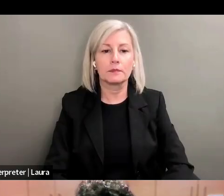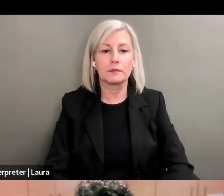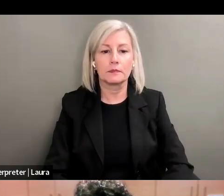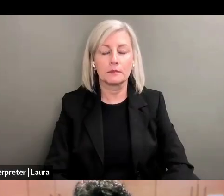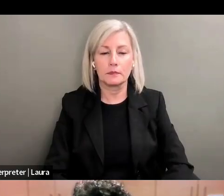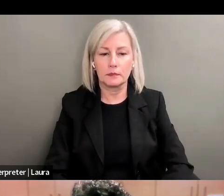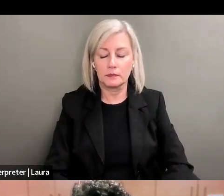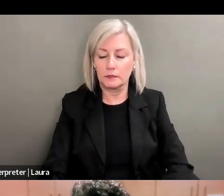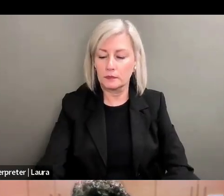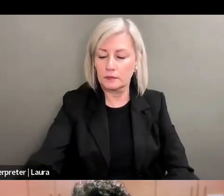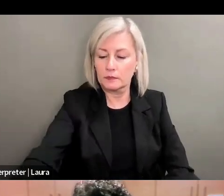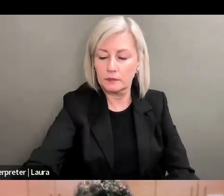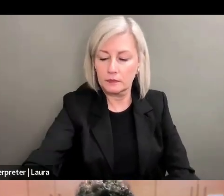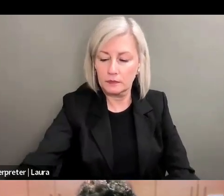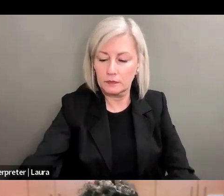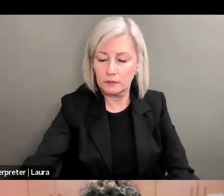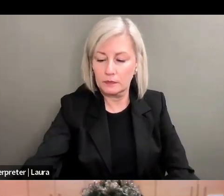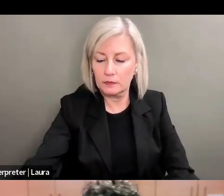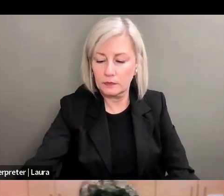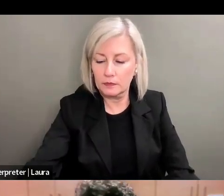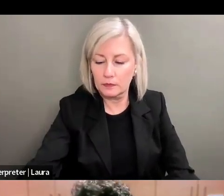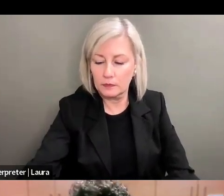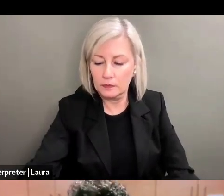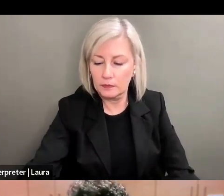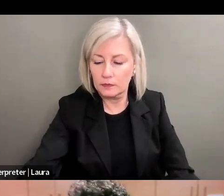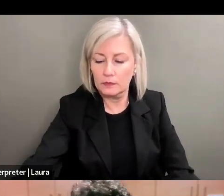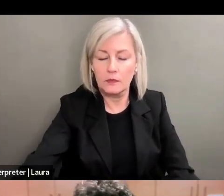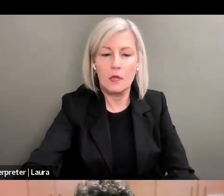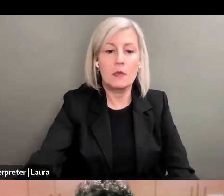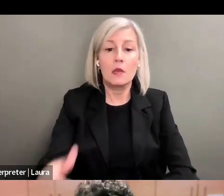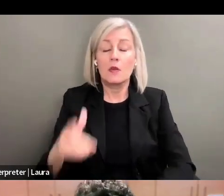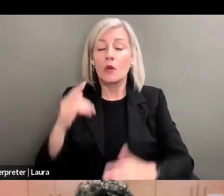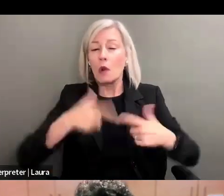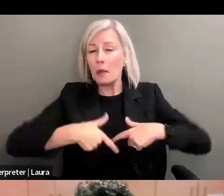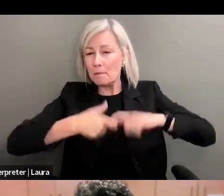So I wanted to take a moment here if there are either questions in the chat